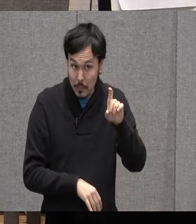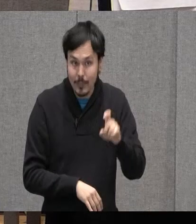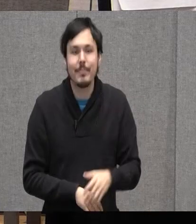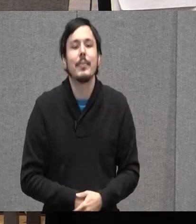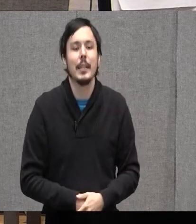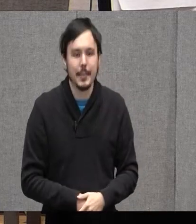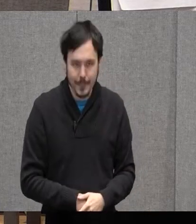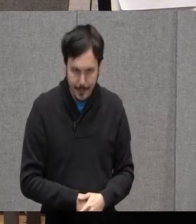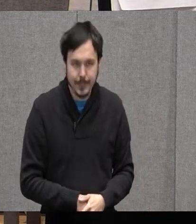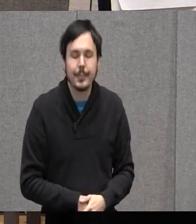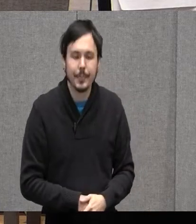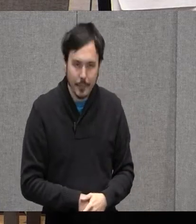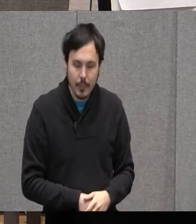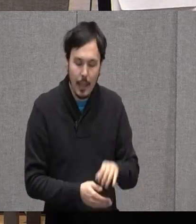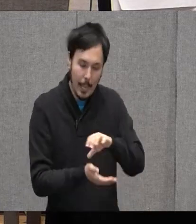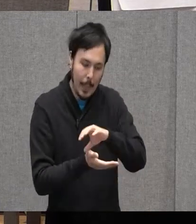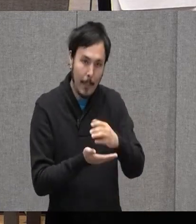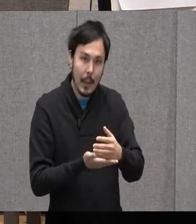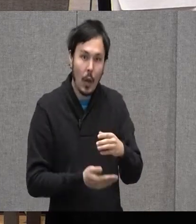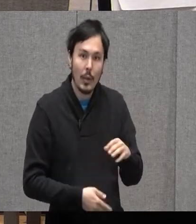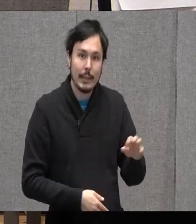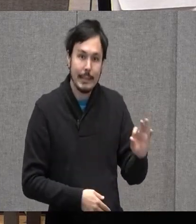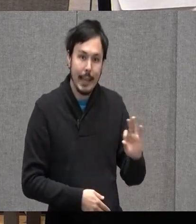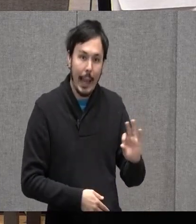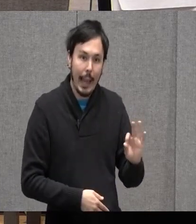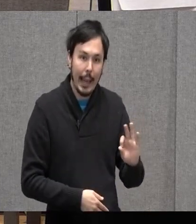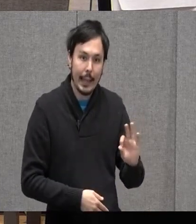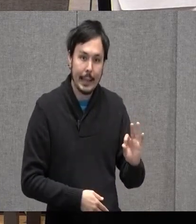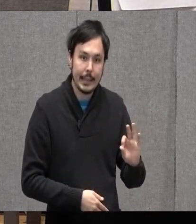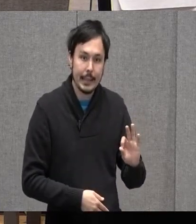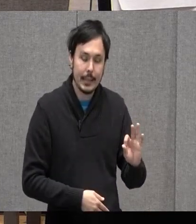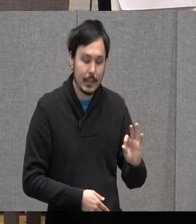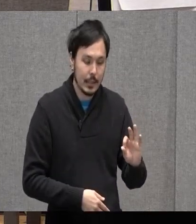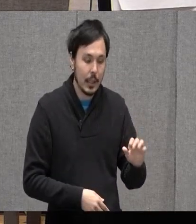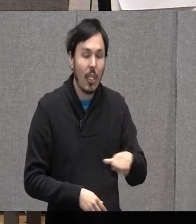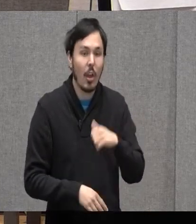We have the quantity nine and then the quantity 15.